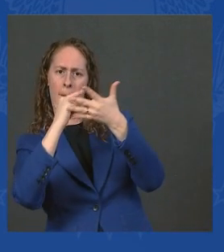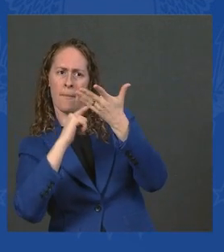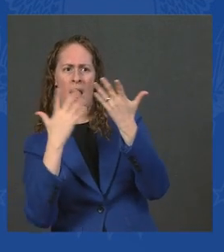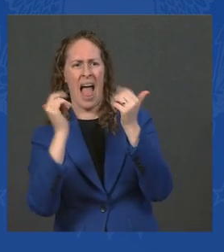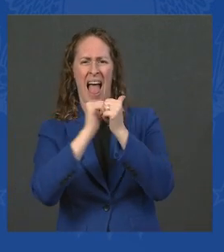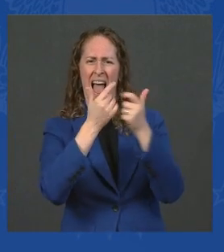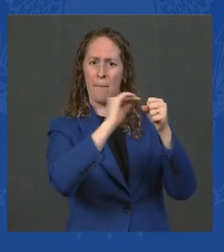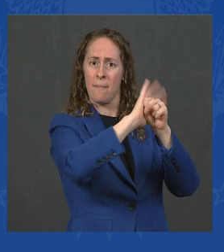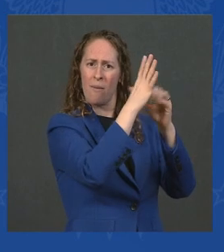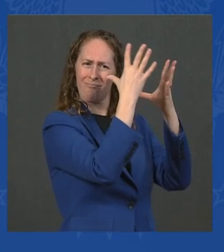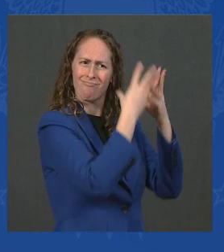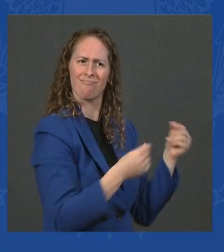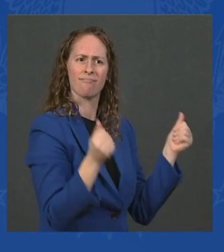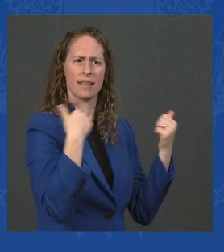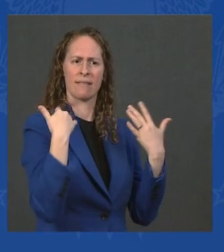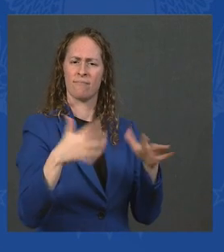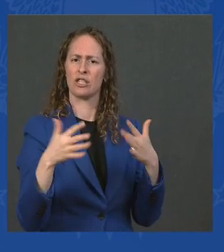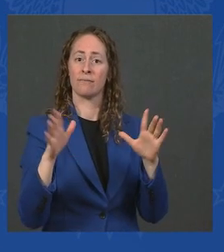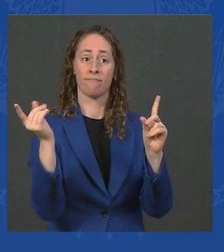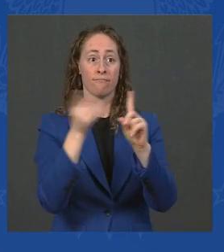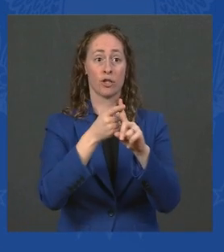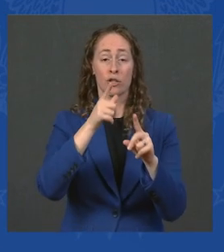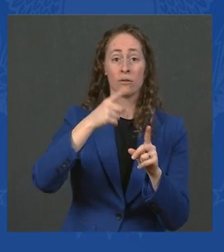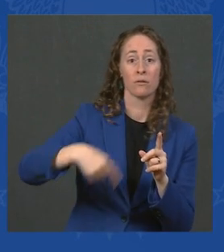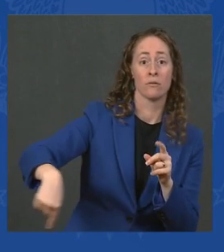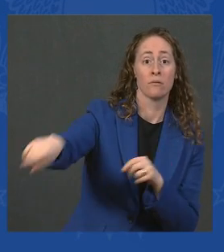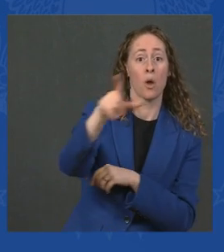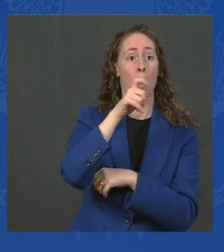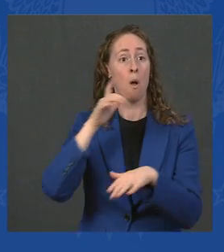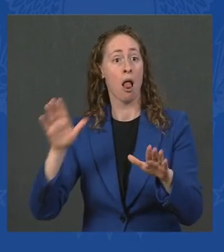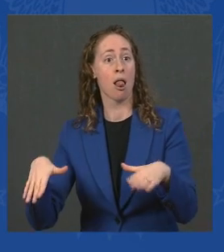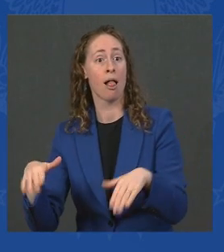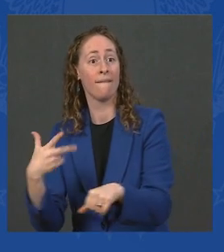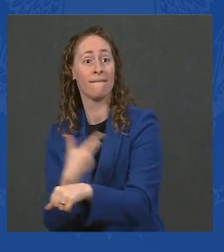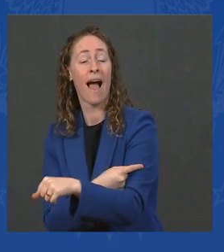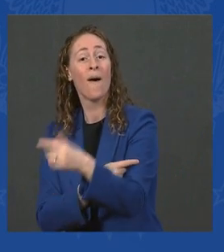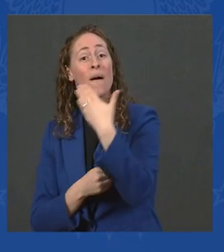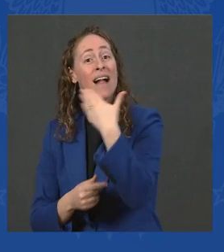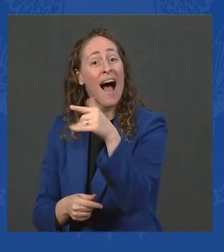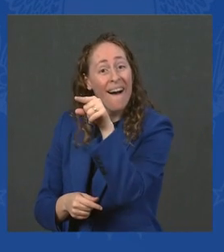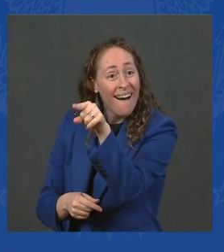Vaccinate the unvaccinated -- and thank you for getting the vaccination, and thank your parents for doing that.